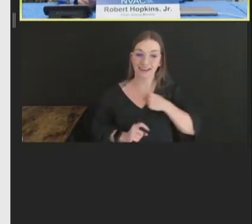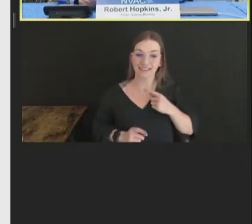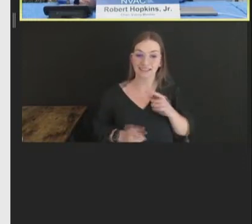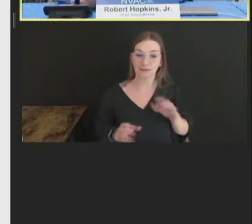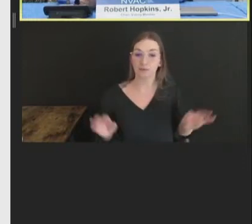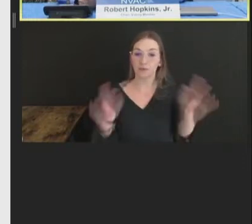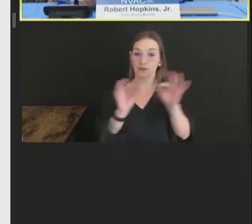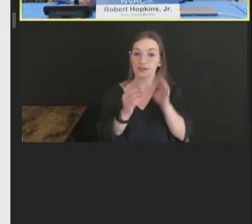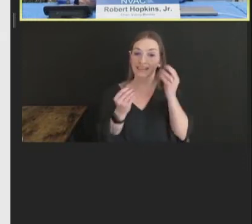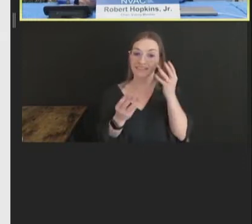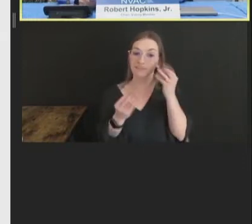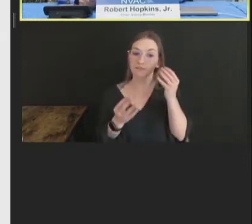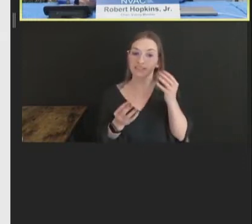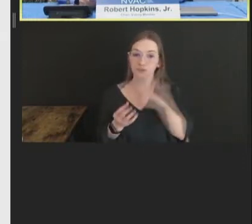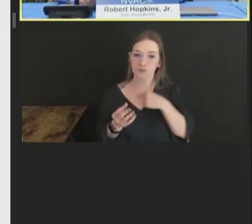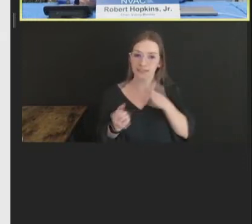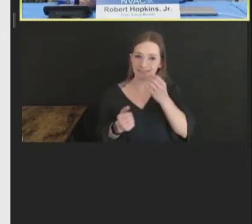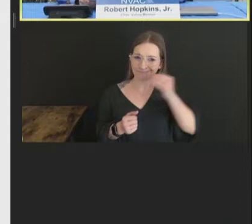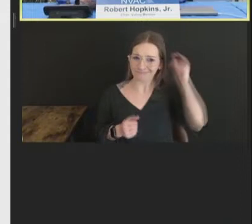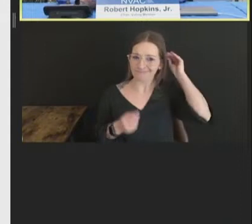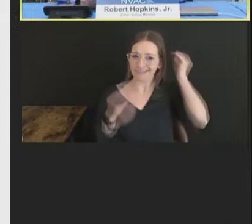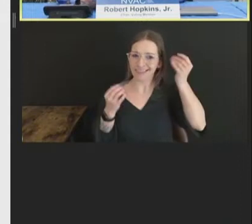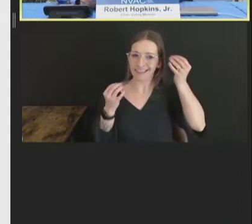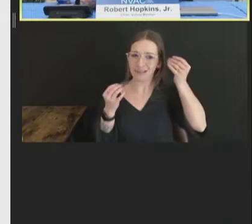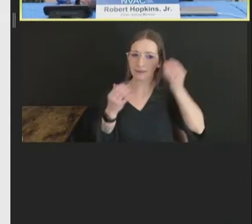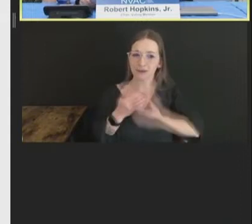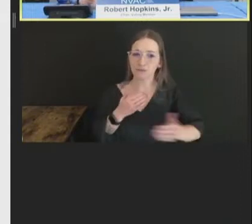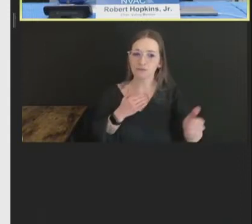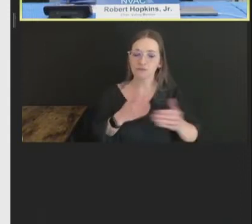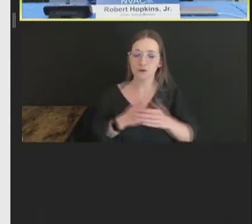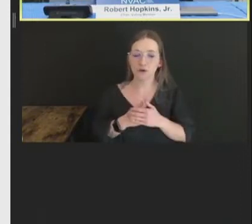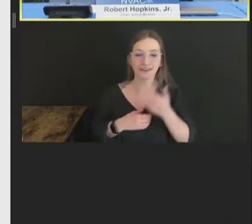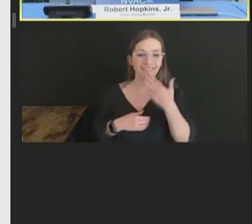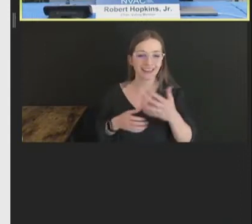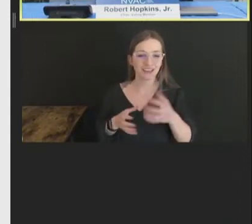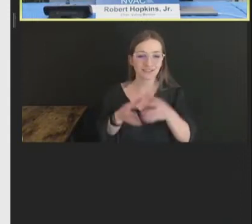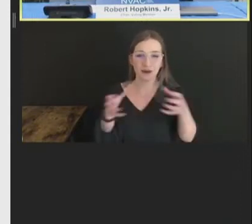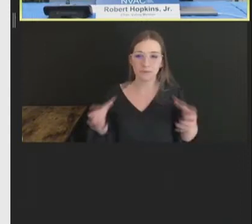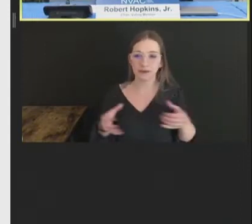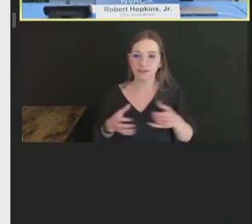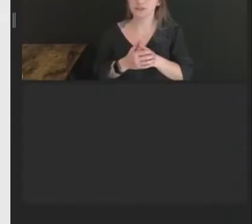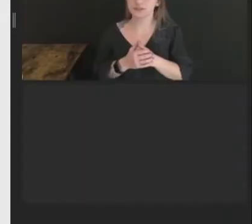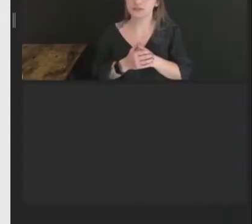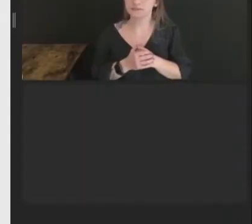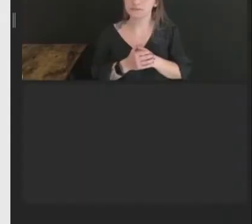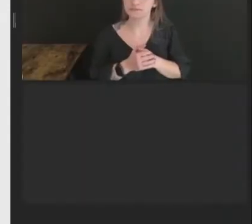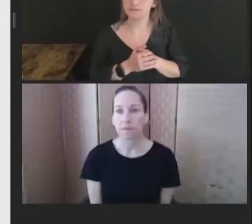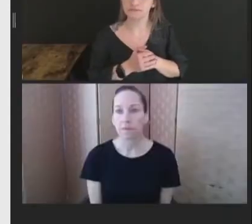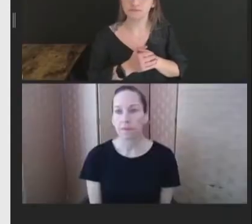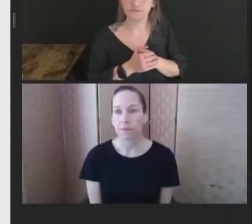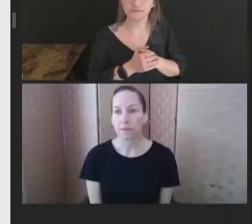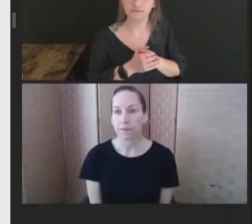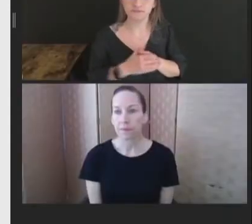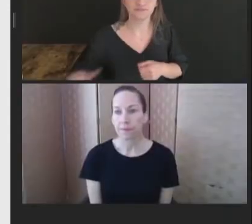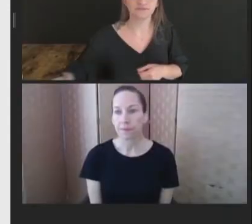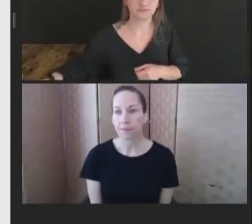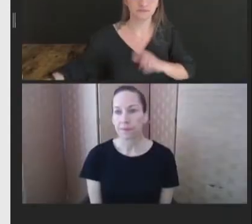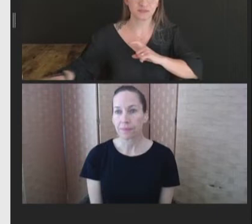and move forward. Thank you very much. Kirsten Lyke: Thank you. Robert Hopkins: